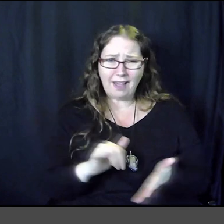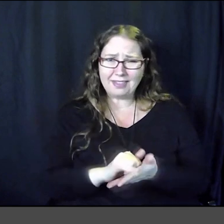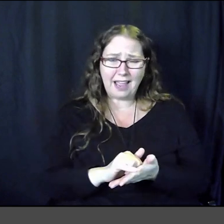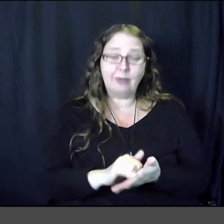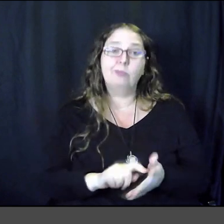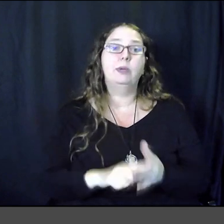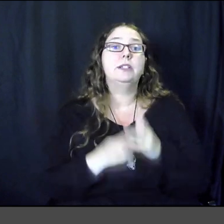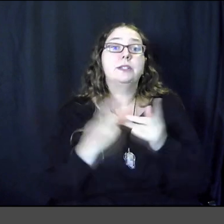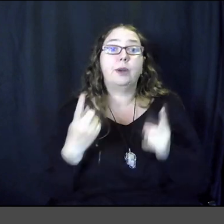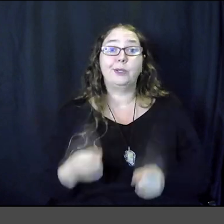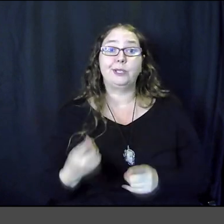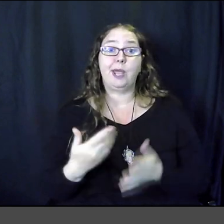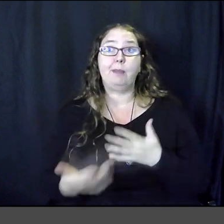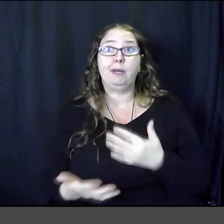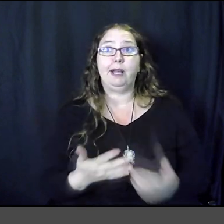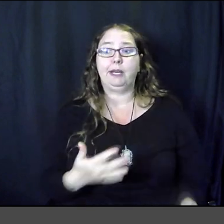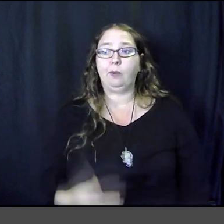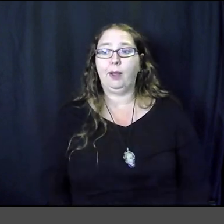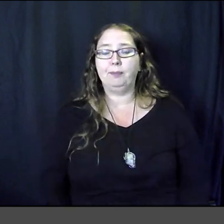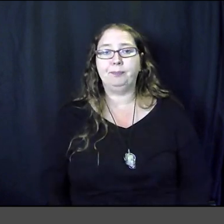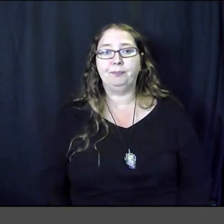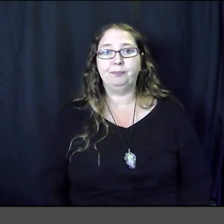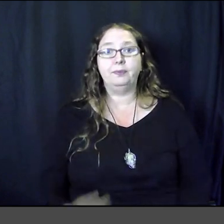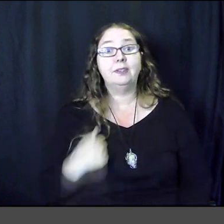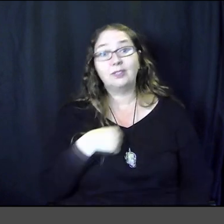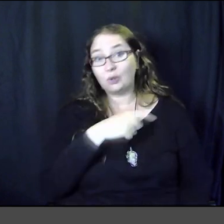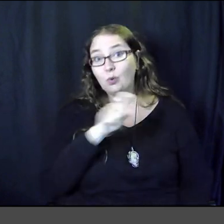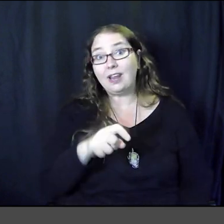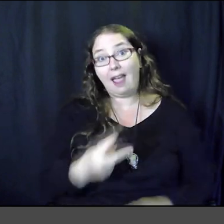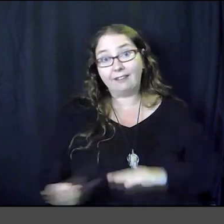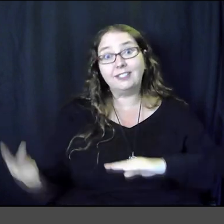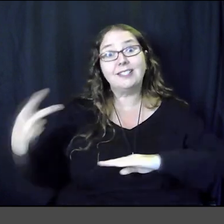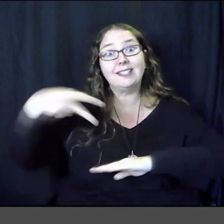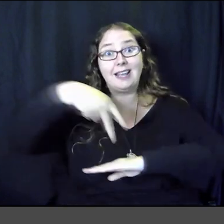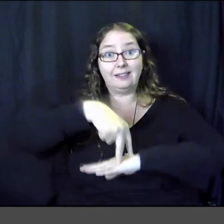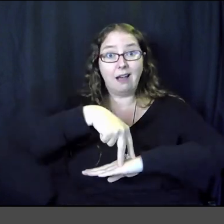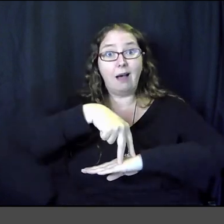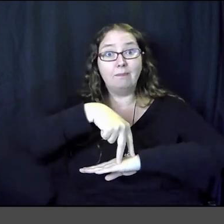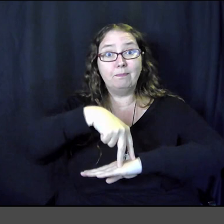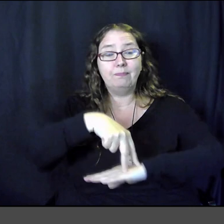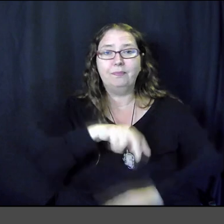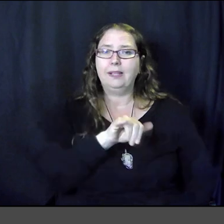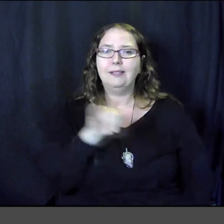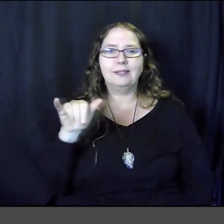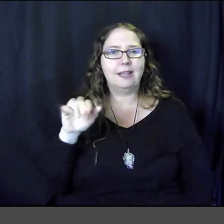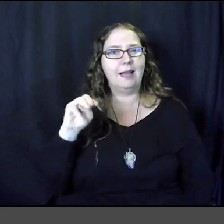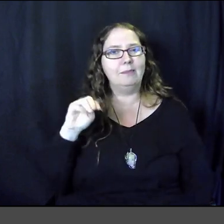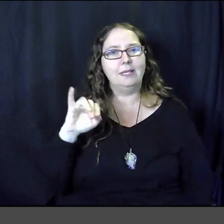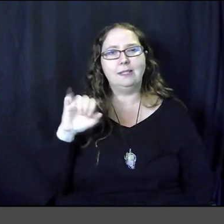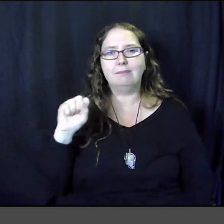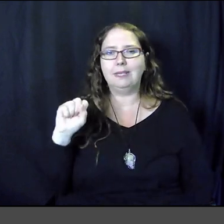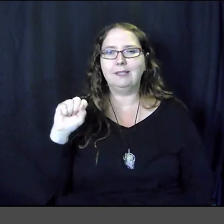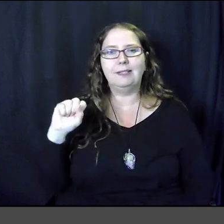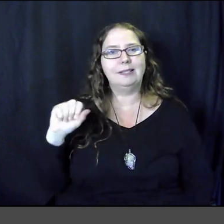SO WE GOT TO STAND UP JUST LIKE AND LIKE MRS. SAMPSON SAID, CAN YOU PLEASE COME UP TO THE FRONT, ALRIGHT?